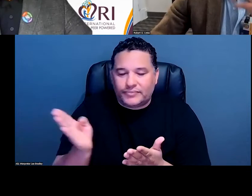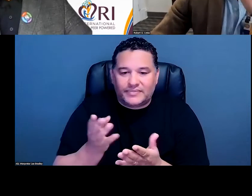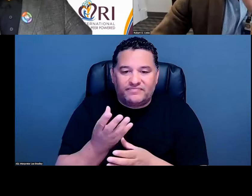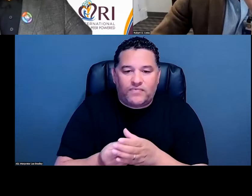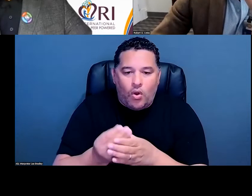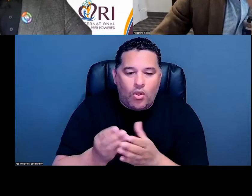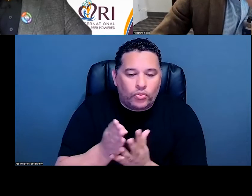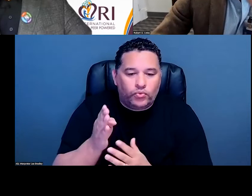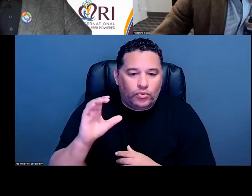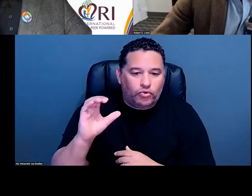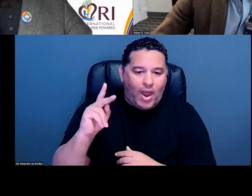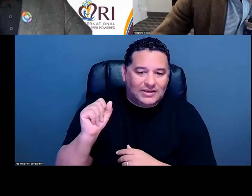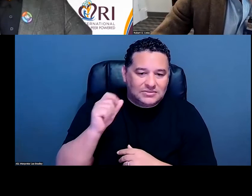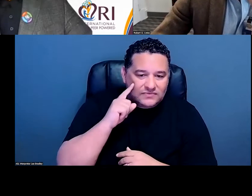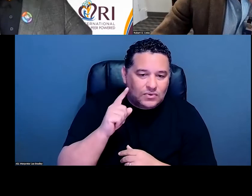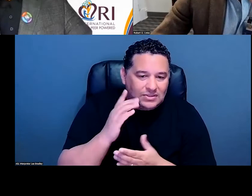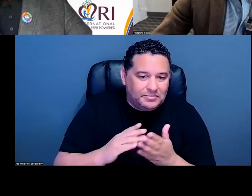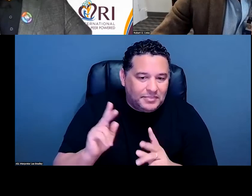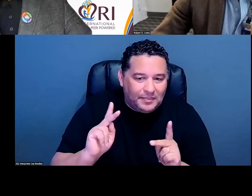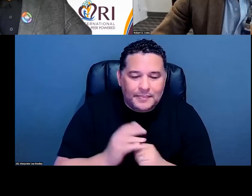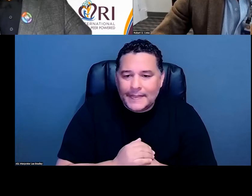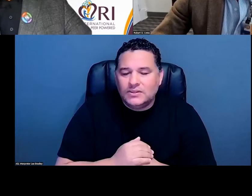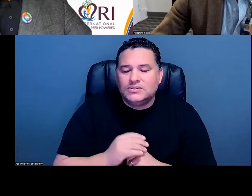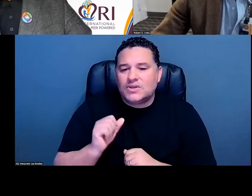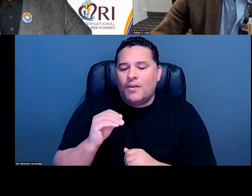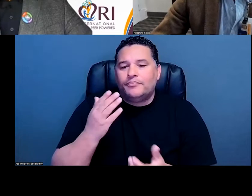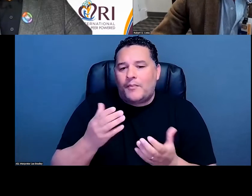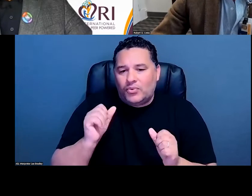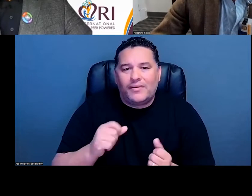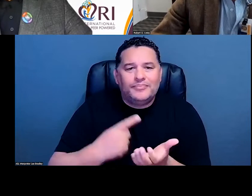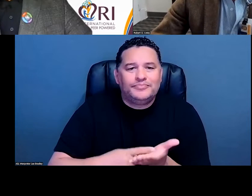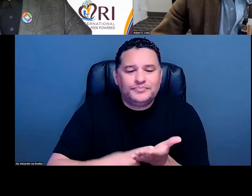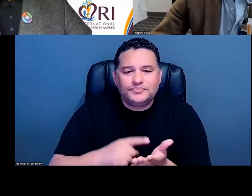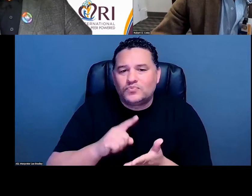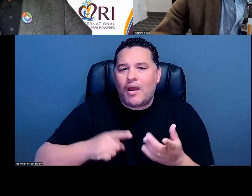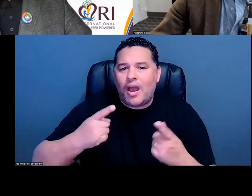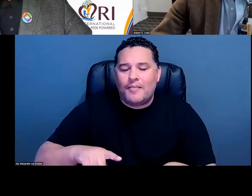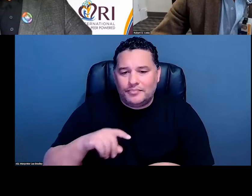WHERE THINGS CAN FALL THROUGH THE CRACKS FOR PEOPLE.